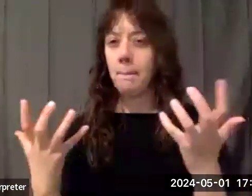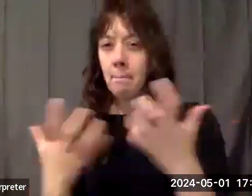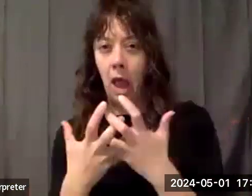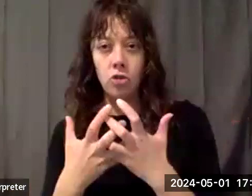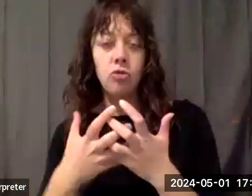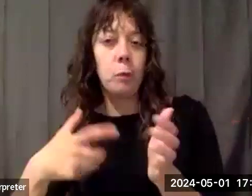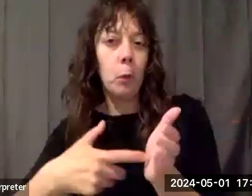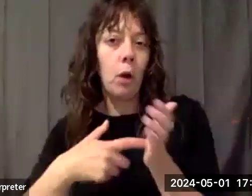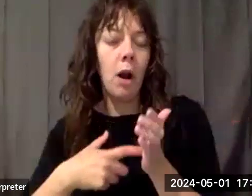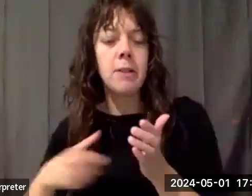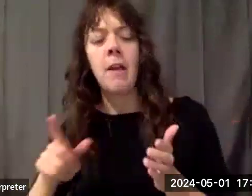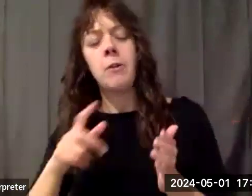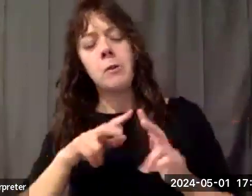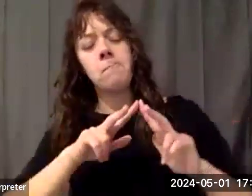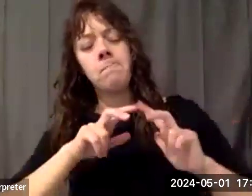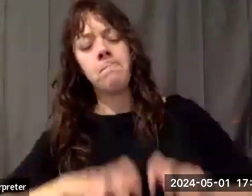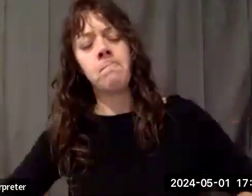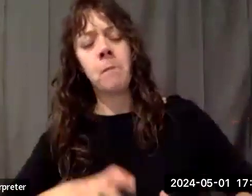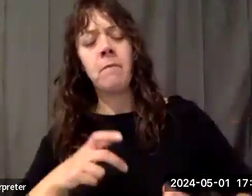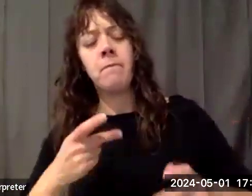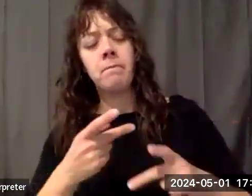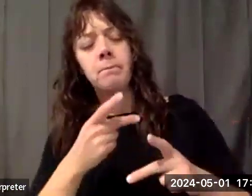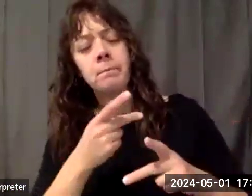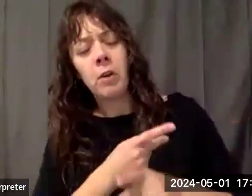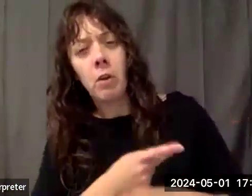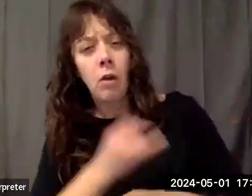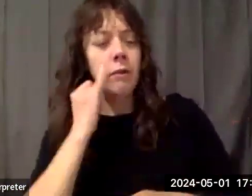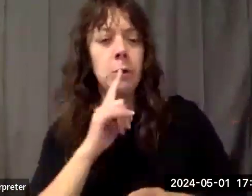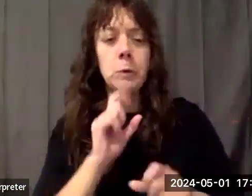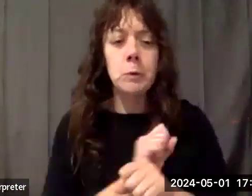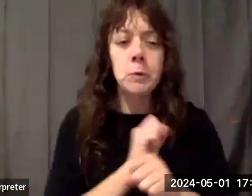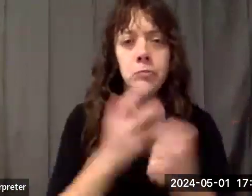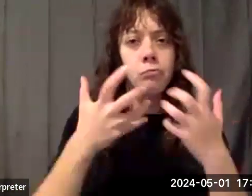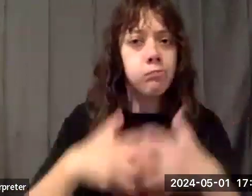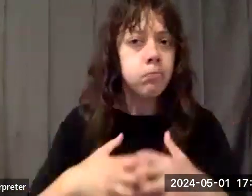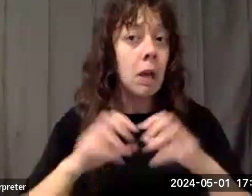and needs the expertise of a, a psychologist to make a judgment in those areas.